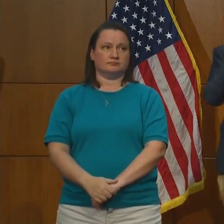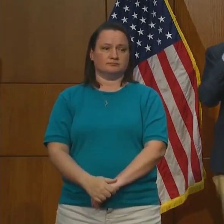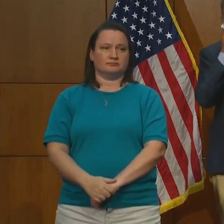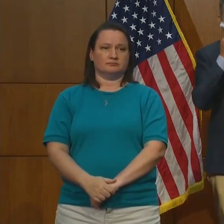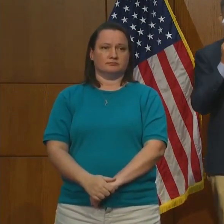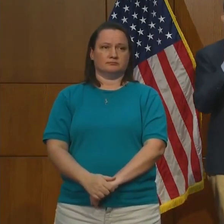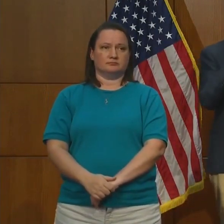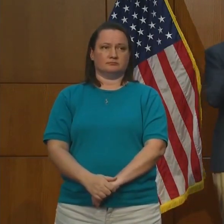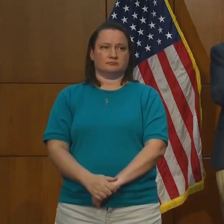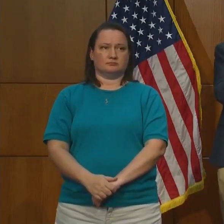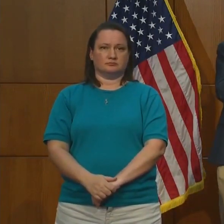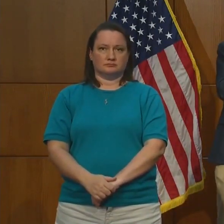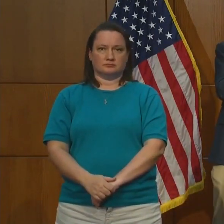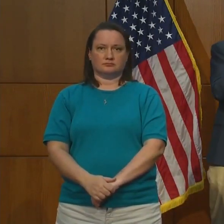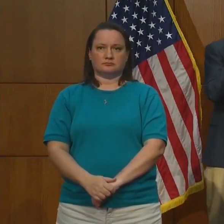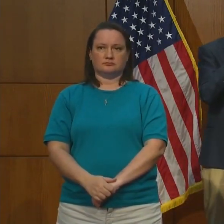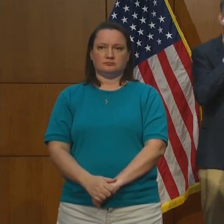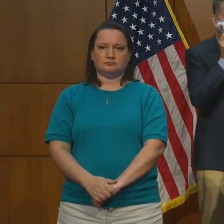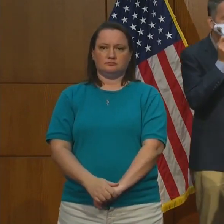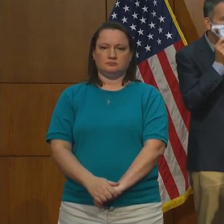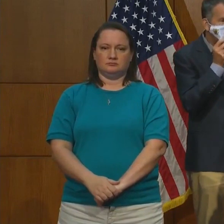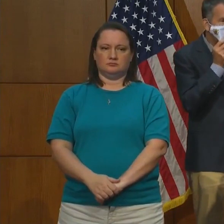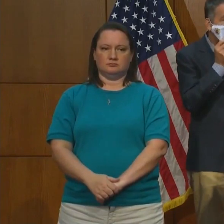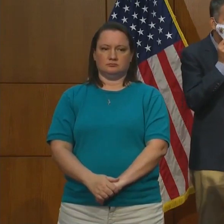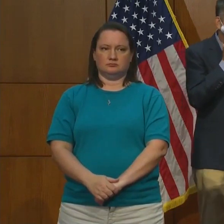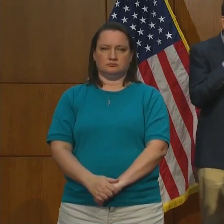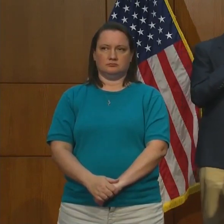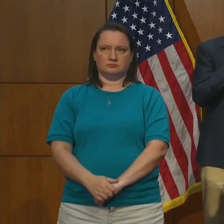THE FAR I COULDN'T TO GIVE A OR